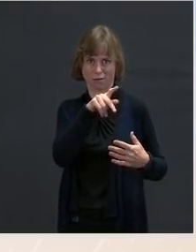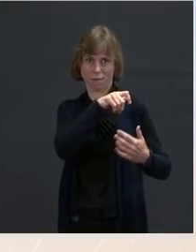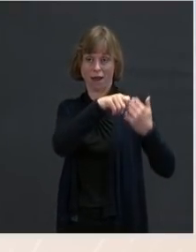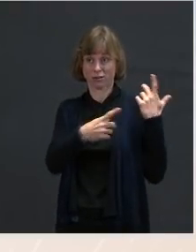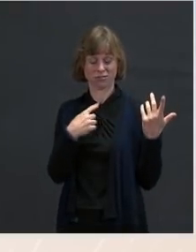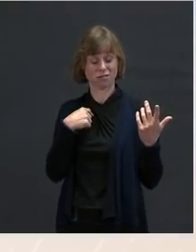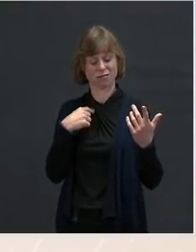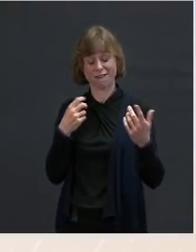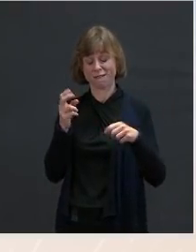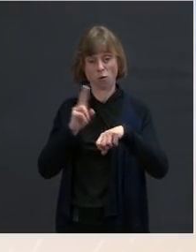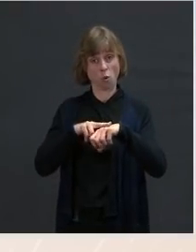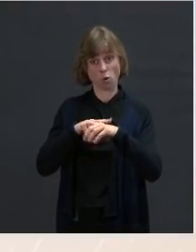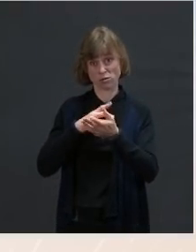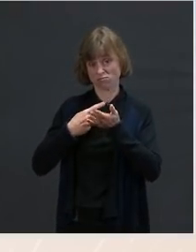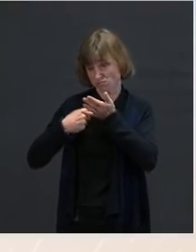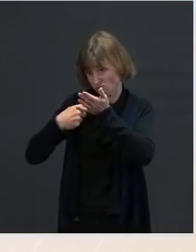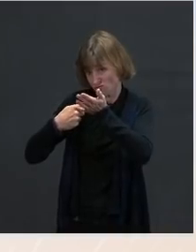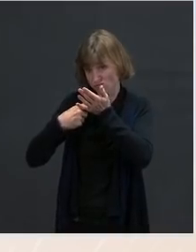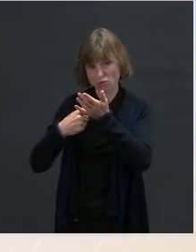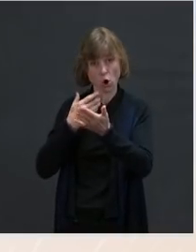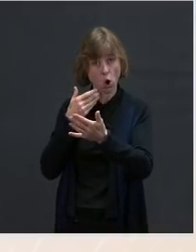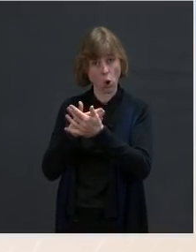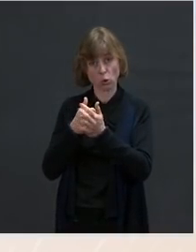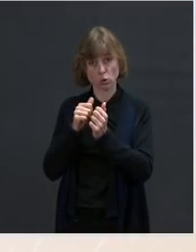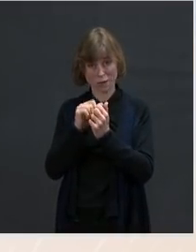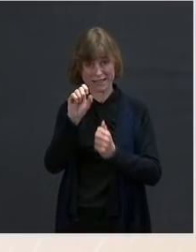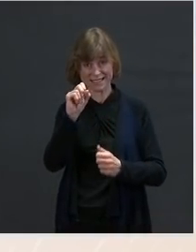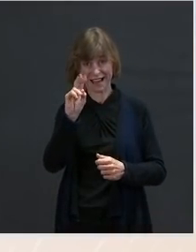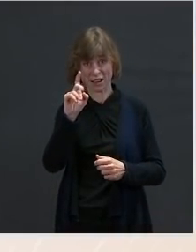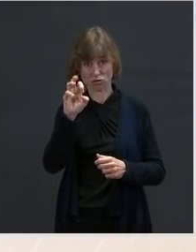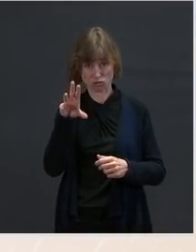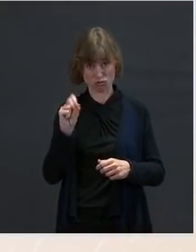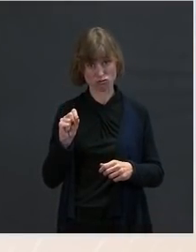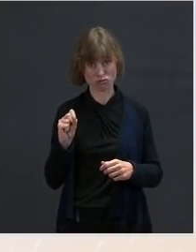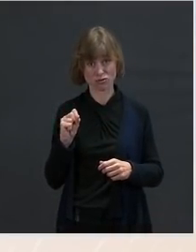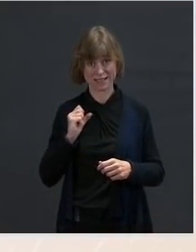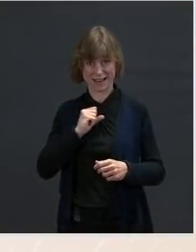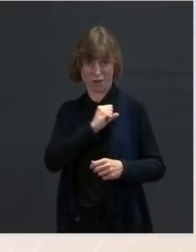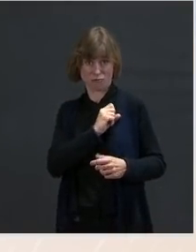and his team, and we hope that he's right and that it is included in the package.